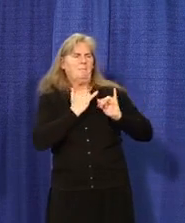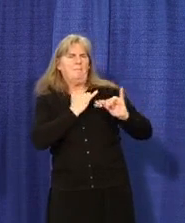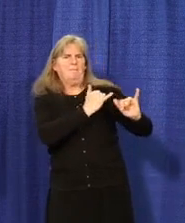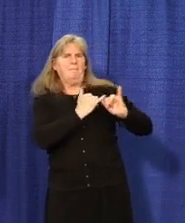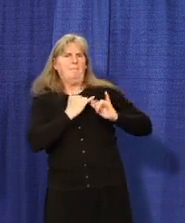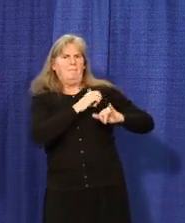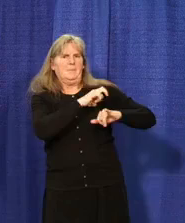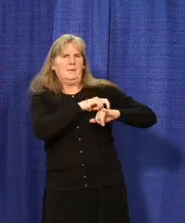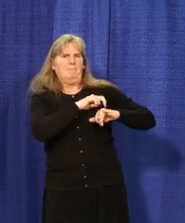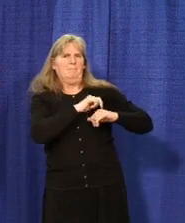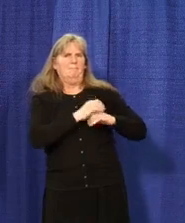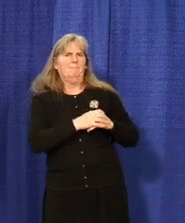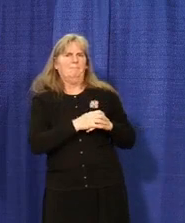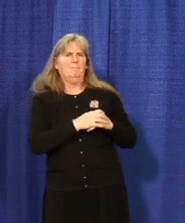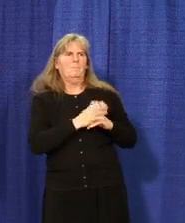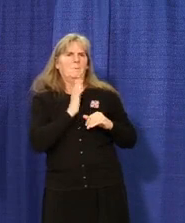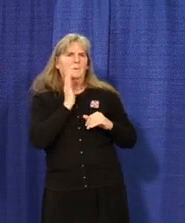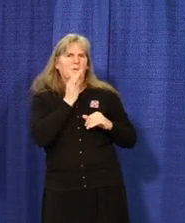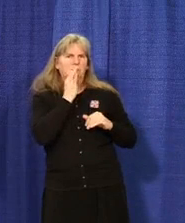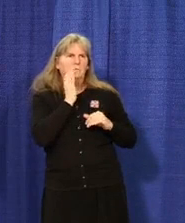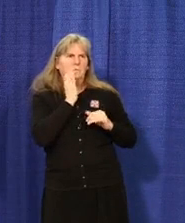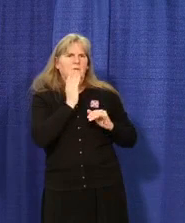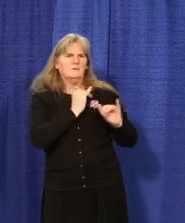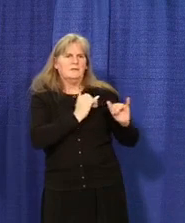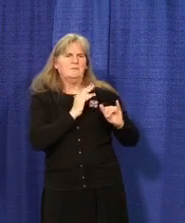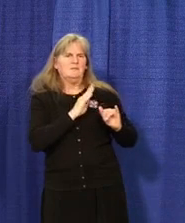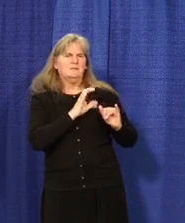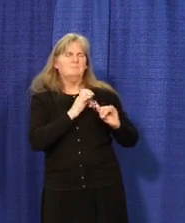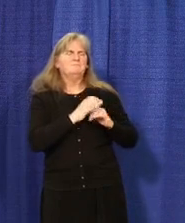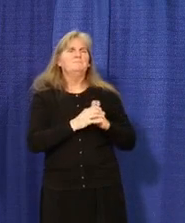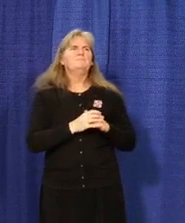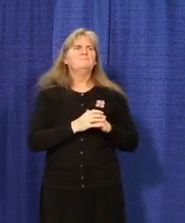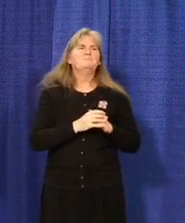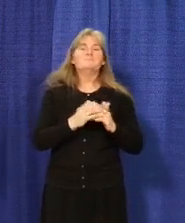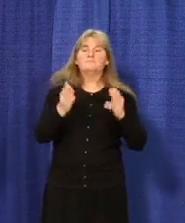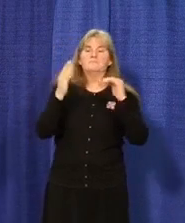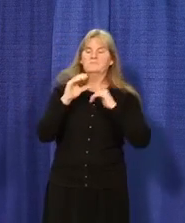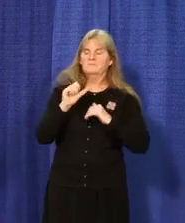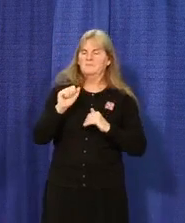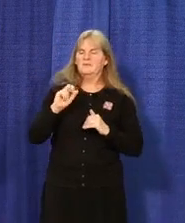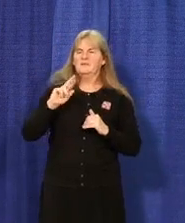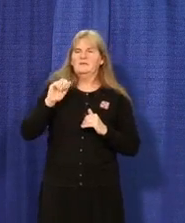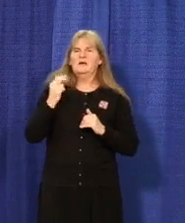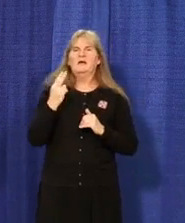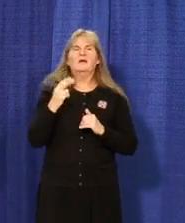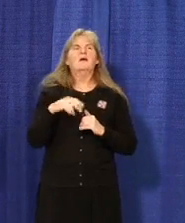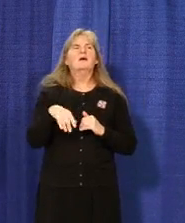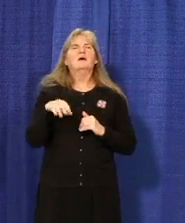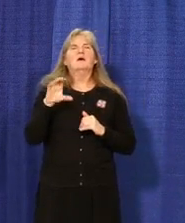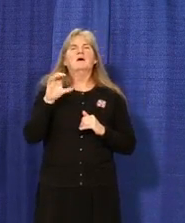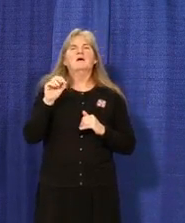not changing the clocks. Pat: Thank you. Sarah Connor's?